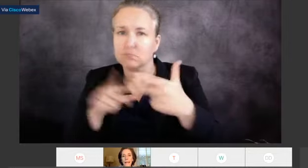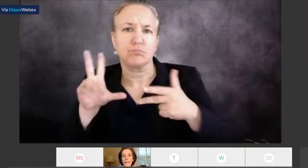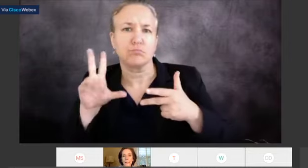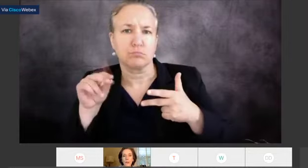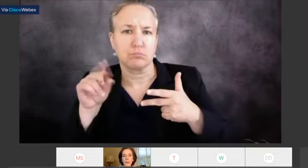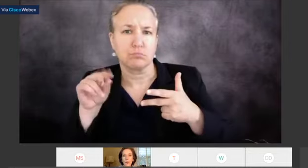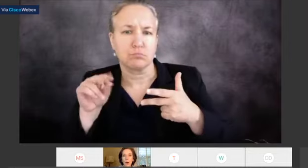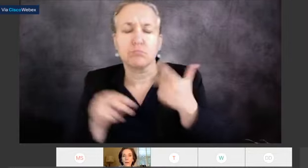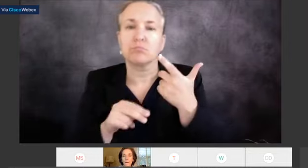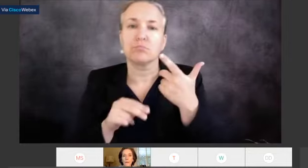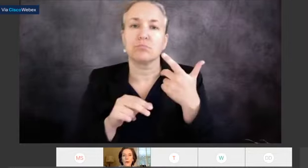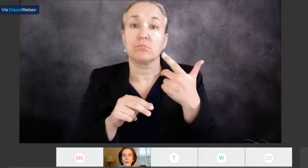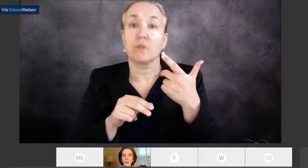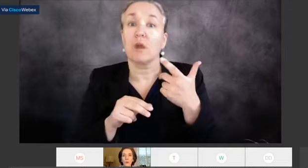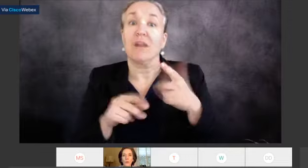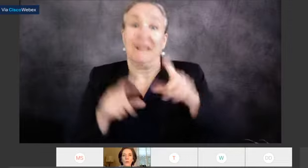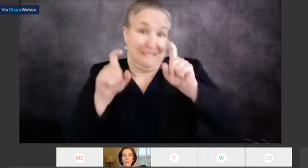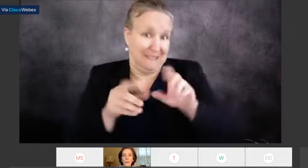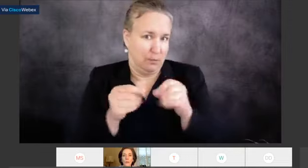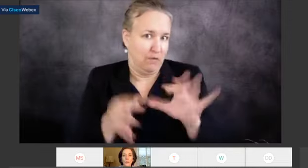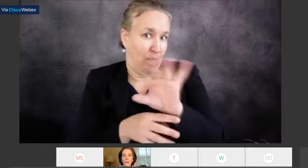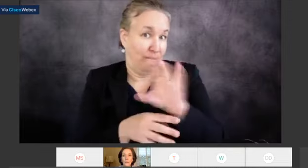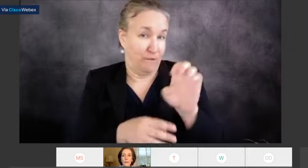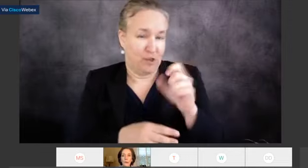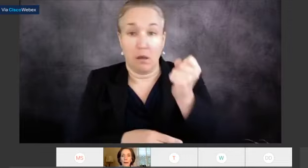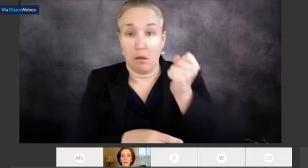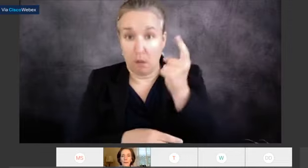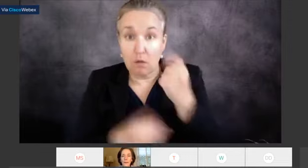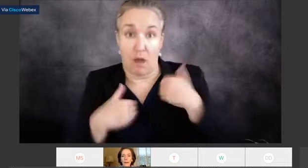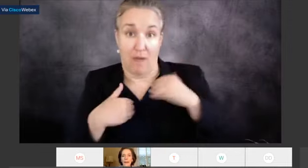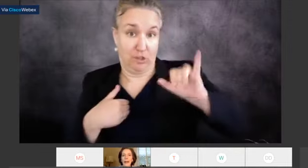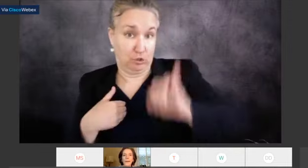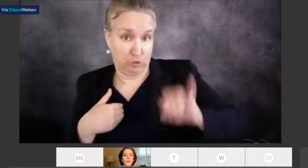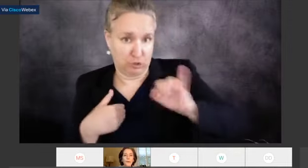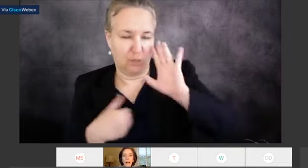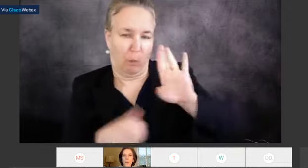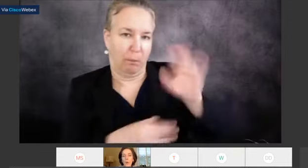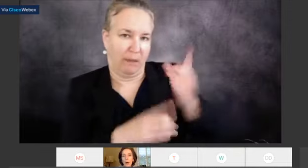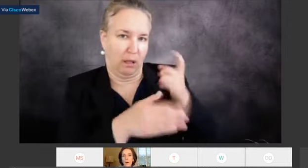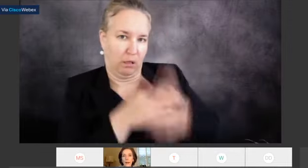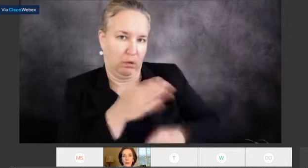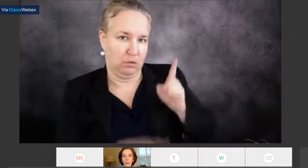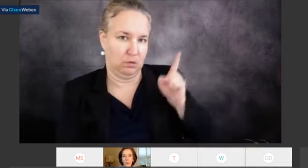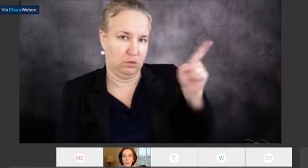testing at no cost though insurance will be billed if you have it they do not require a healthcare